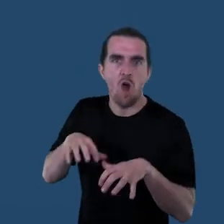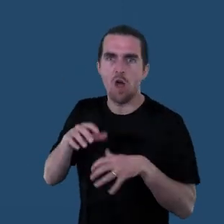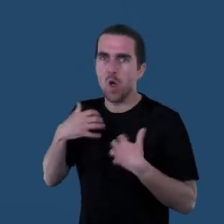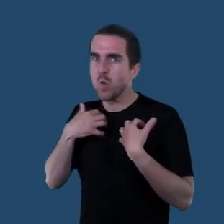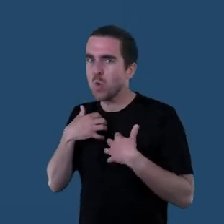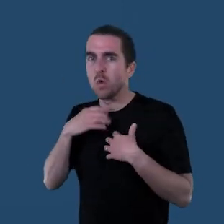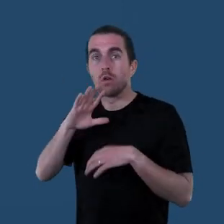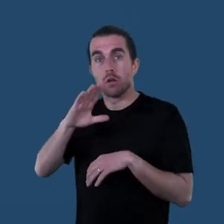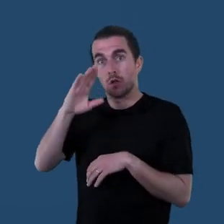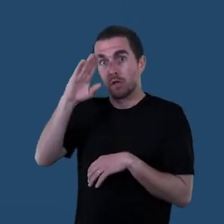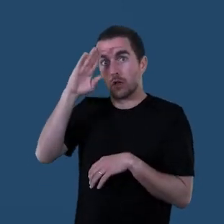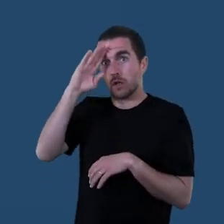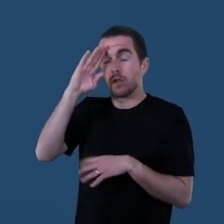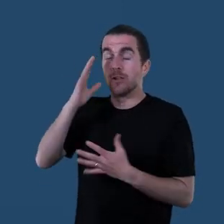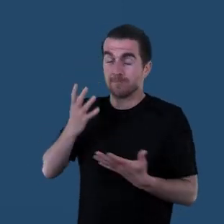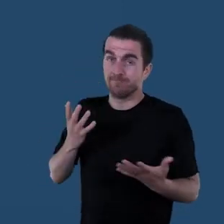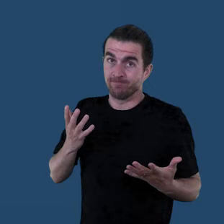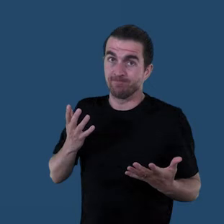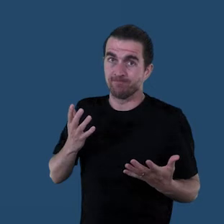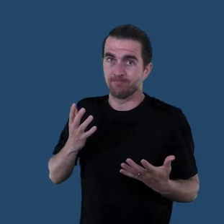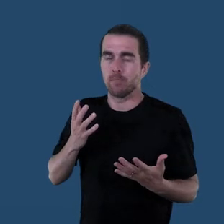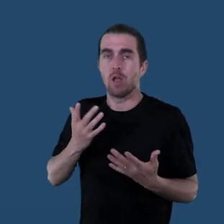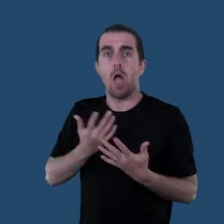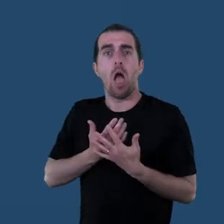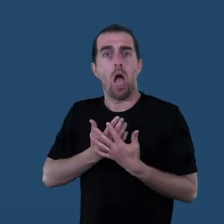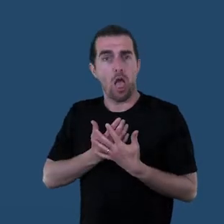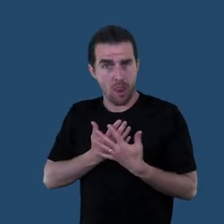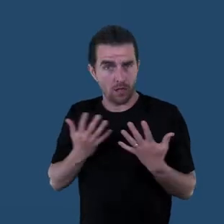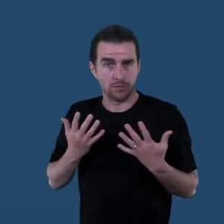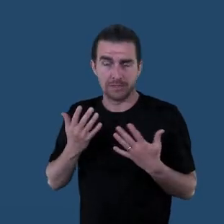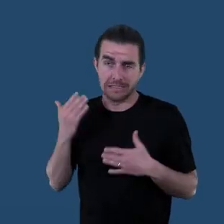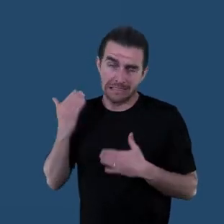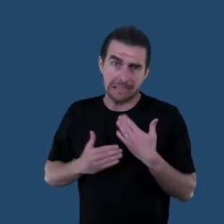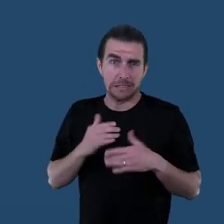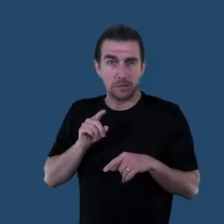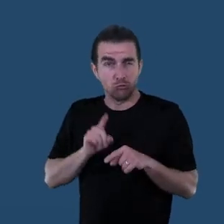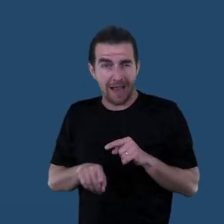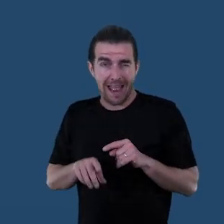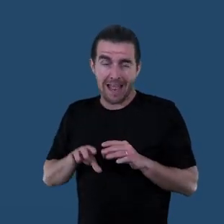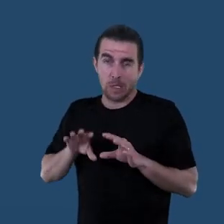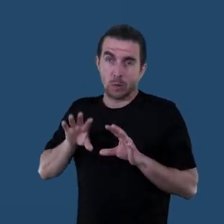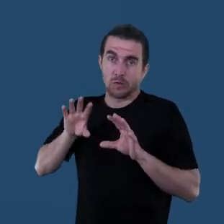And, there's a very real danger that that may be the case. We're doing an awful lot to try and stop that from happening.